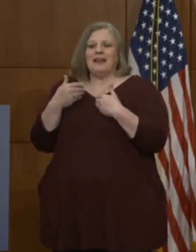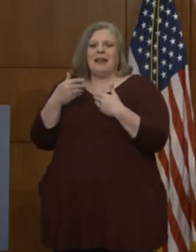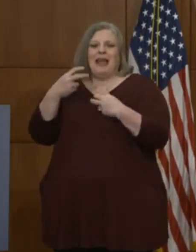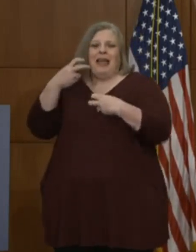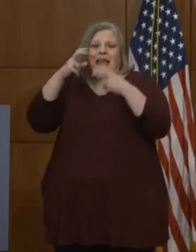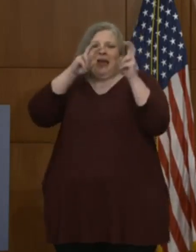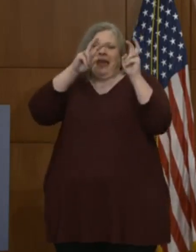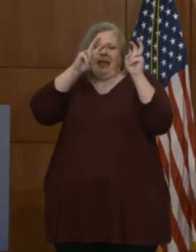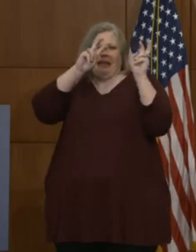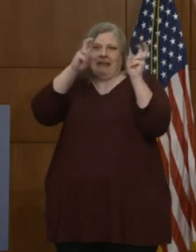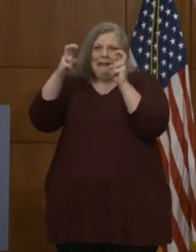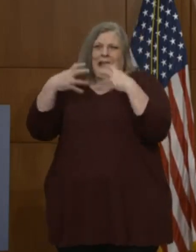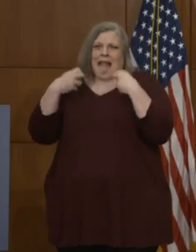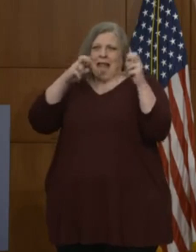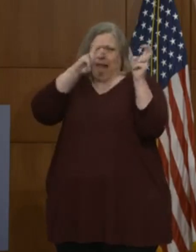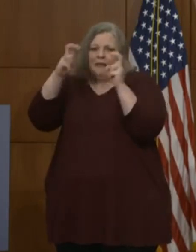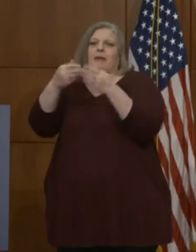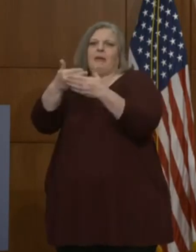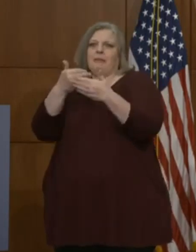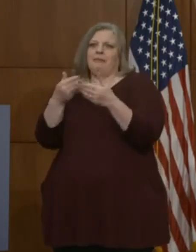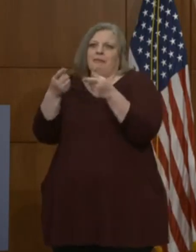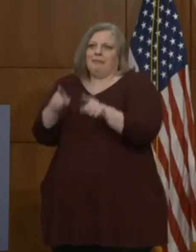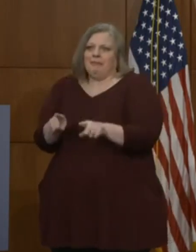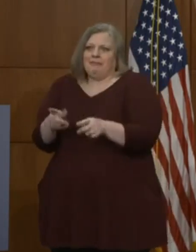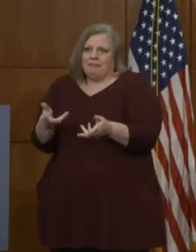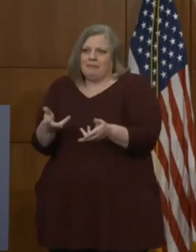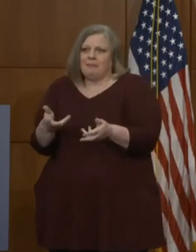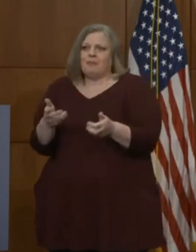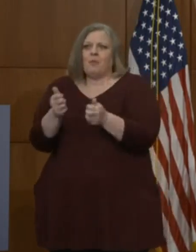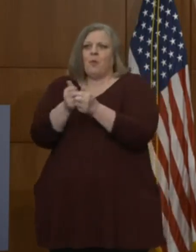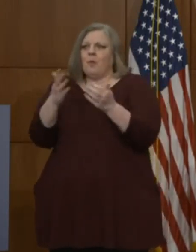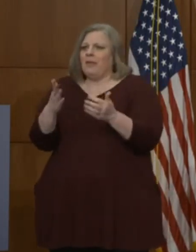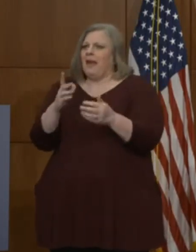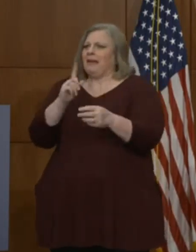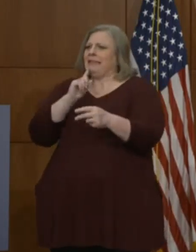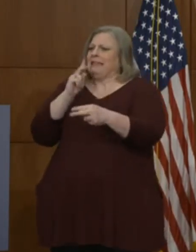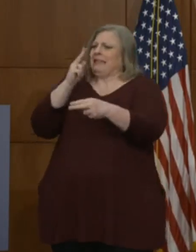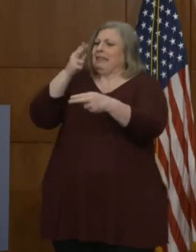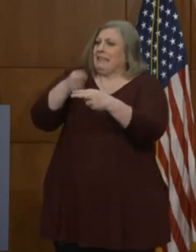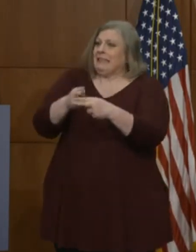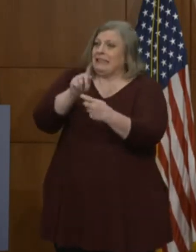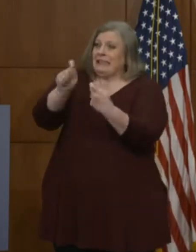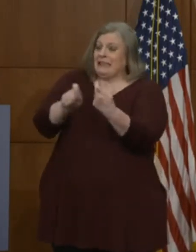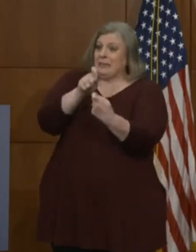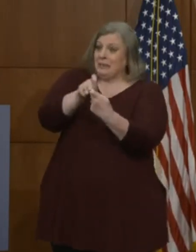BUT REP. PRIOR HISTORY NOT NECESSARILY WHAT HAPPENED. TEN NECESSARILY WHAT HAPPENED. TEN AND WHAT WE THOSE WITHOUT AND WHAT WE THOSE WITHOUT GETTING INTO THE SPECIFICS- AS GETTING INTO THE SPECIFICS- AS I MENTIONED EARLIER.